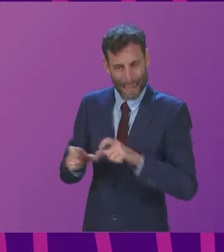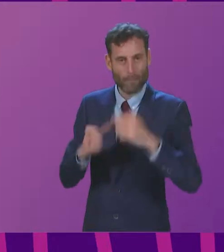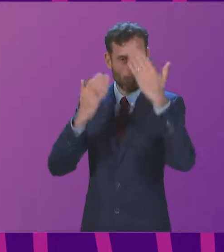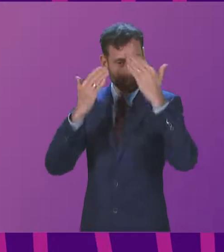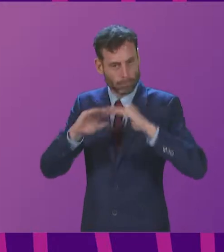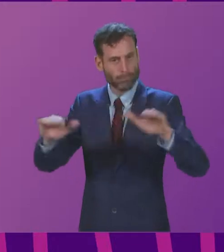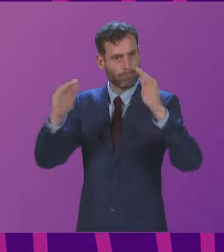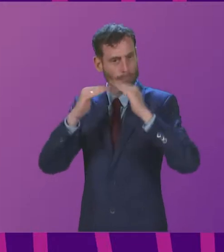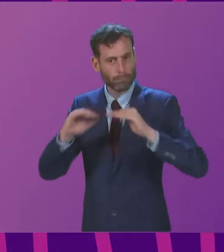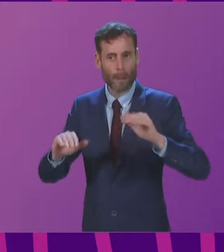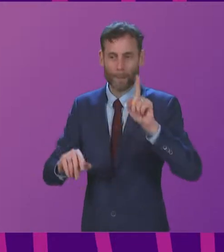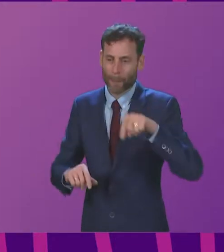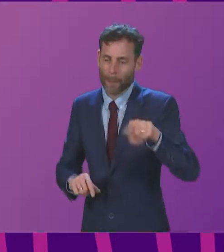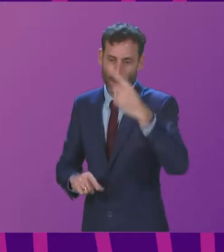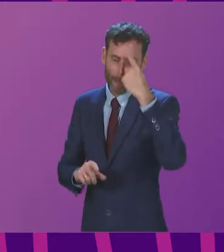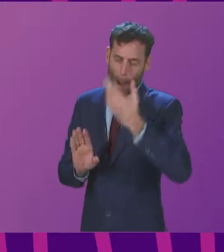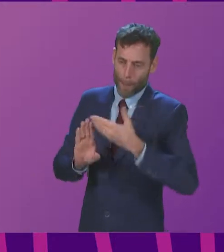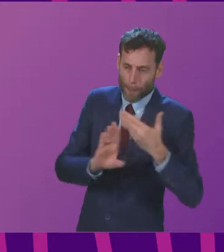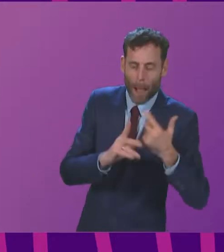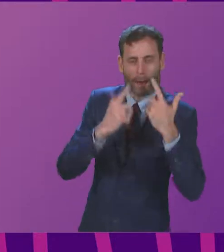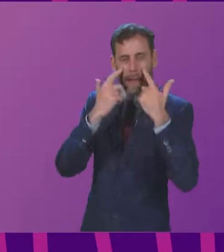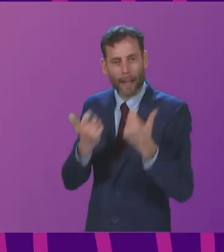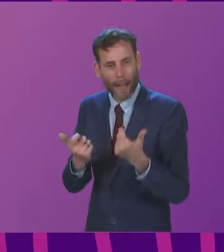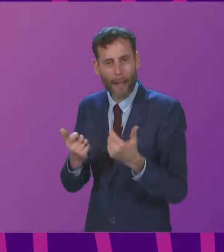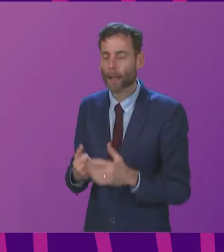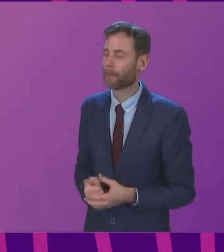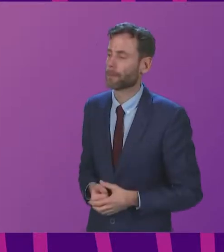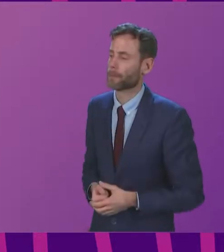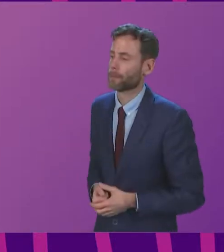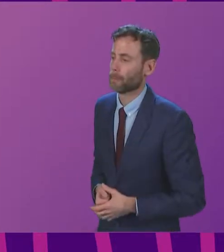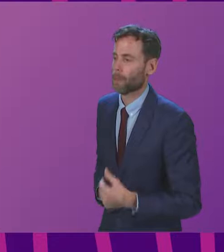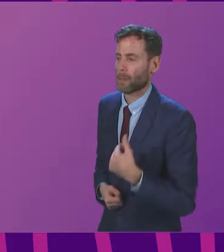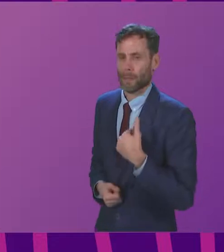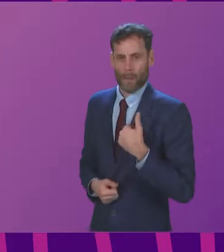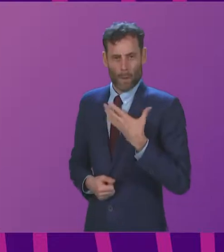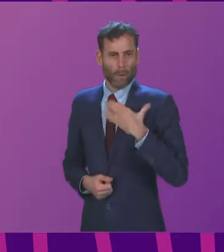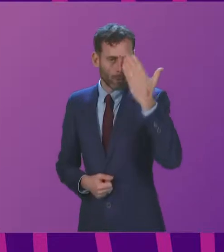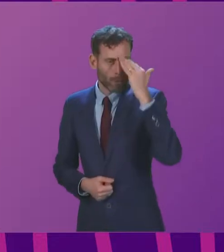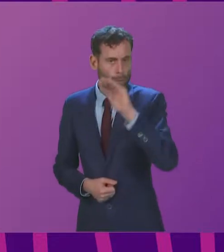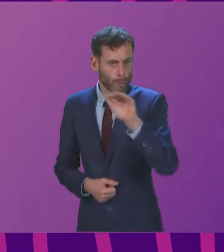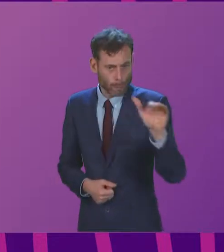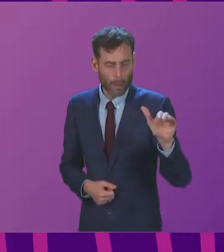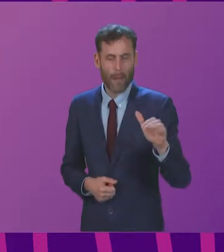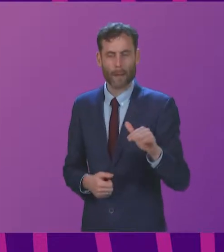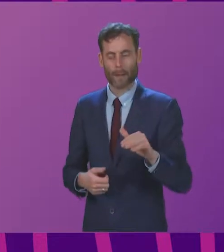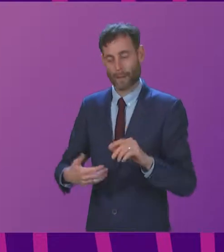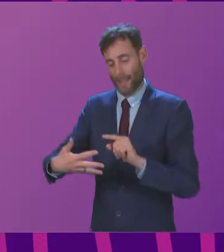I will now set out and emphasise the range of protections that we judge to be essential—I